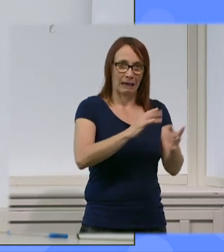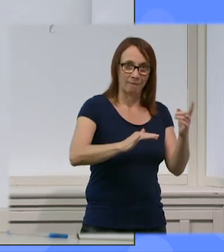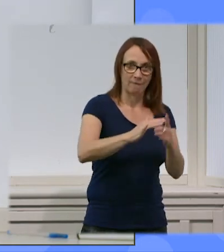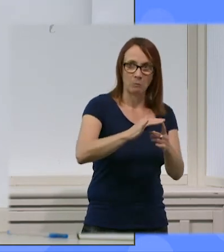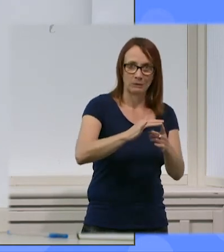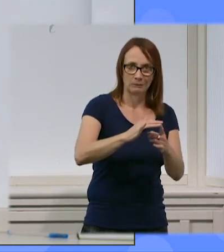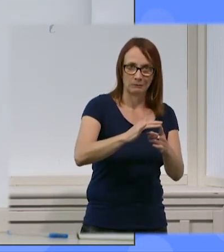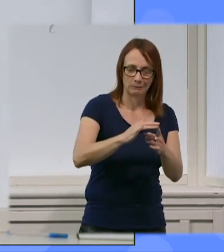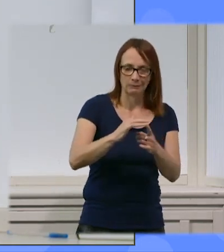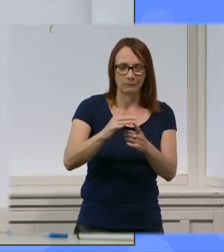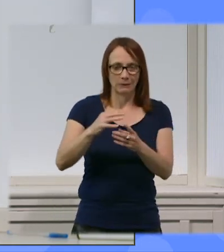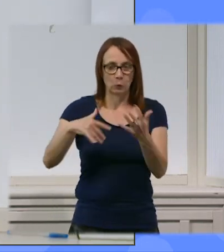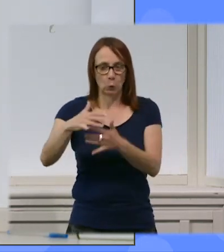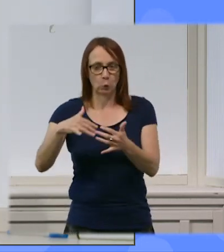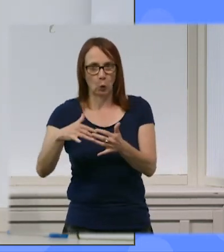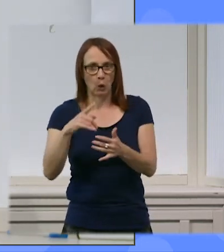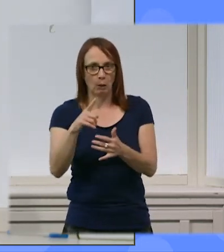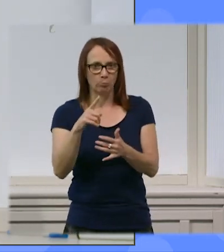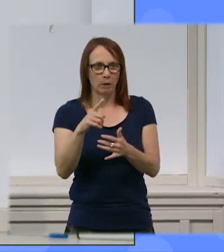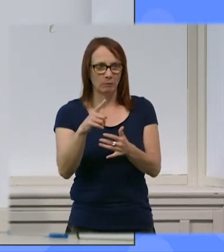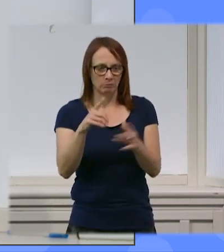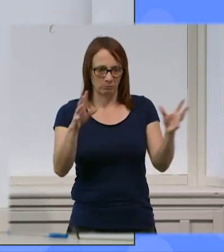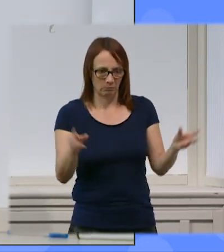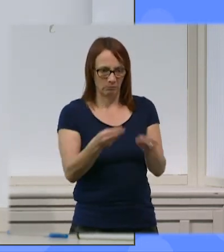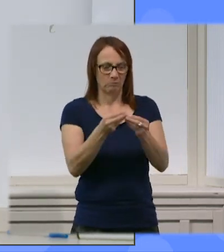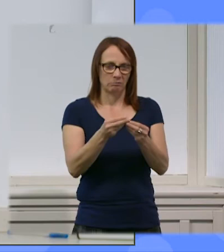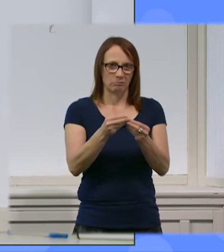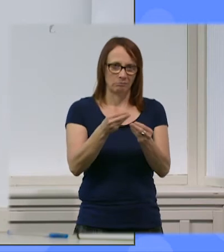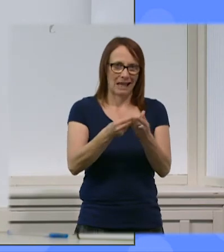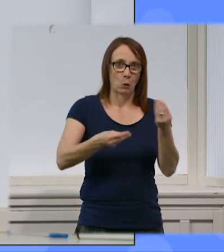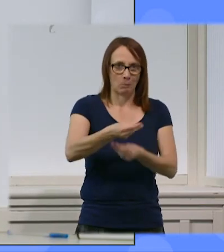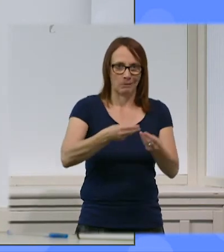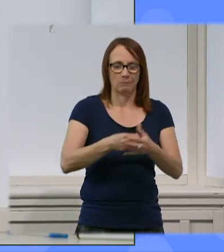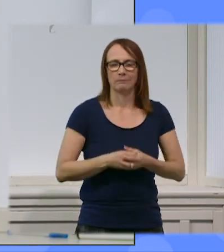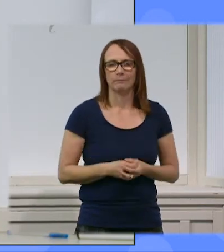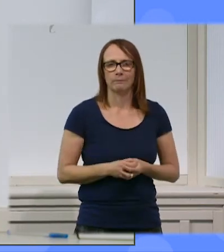be touching on that theater so what is Scotland doing and how are we